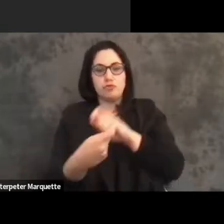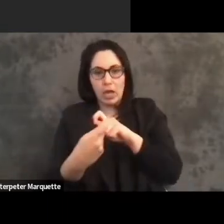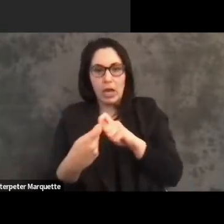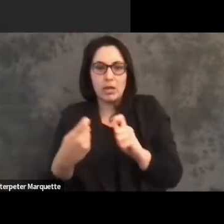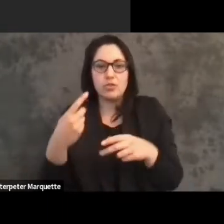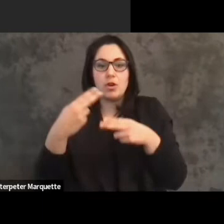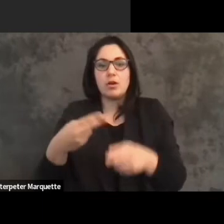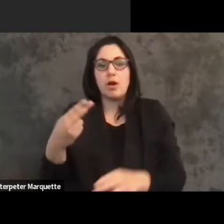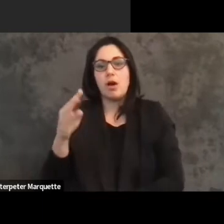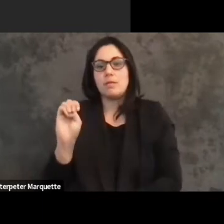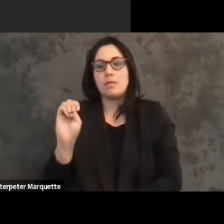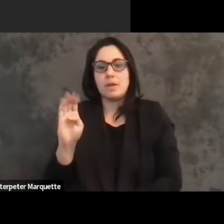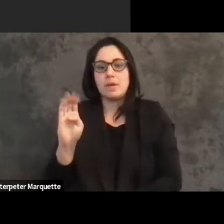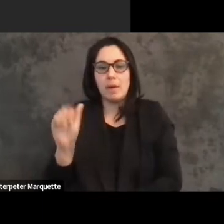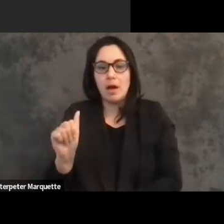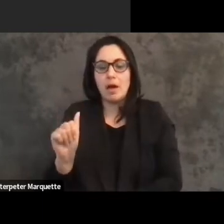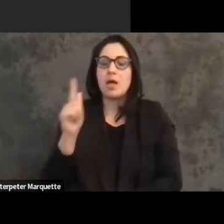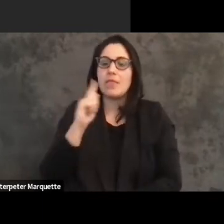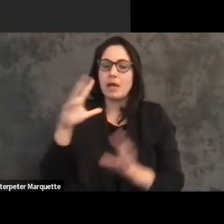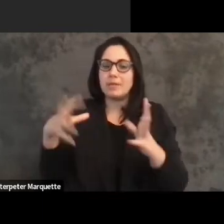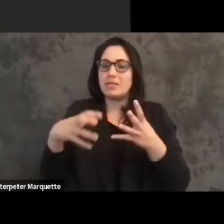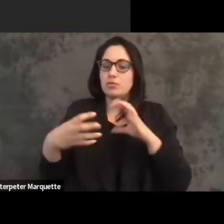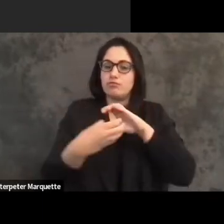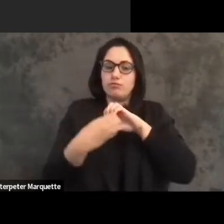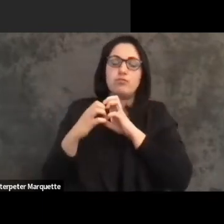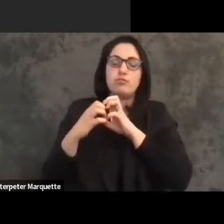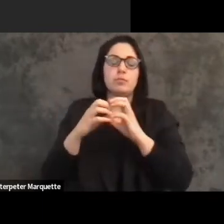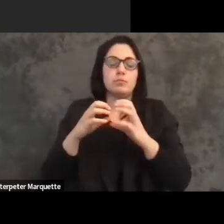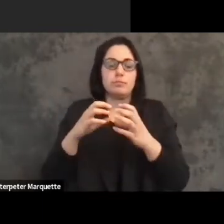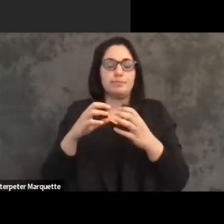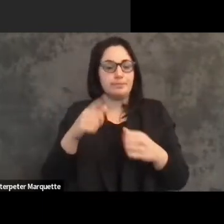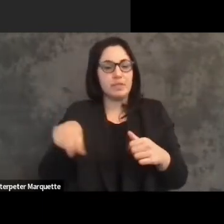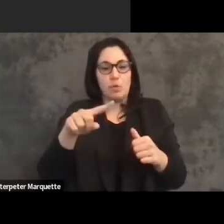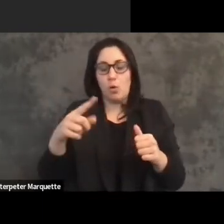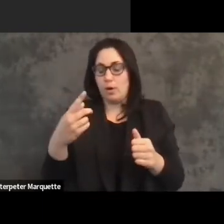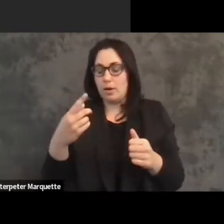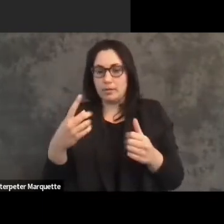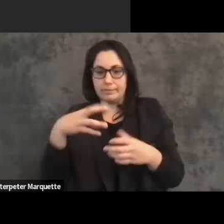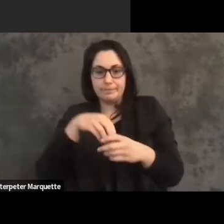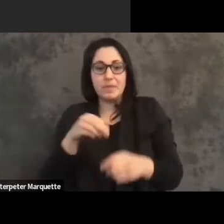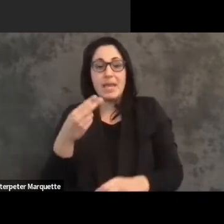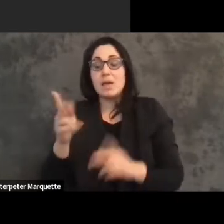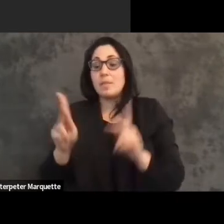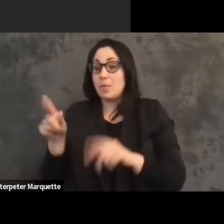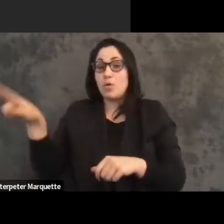Principles must become intersectional in all ways, including on disability. Being in the